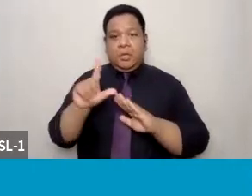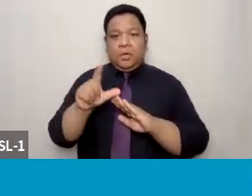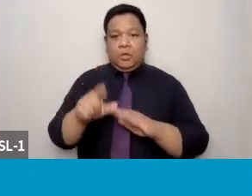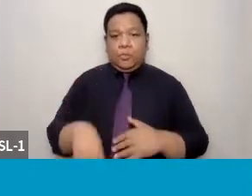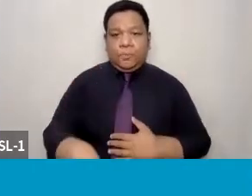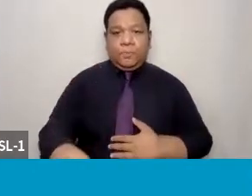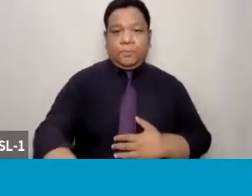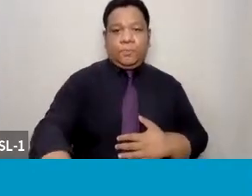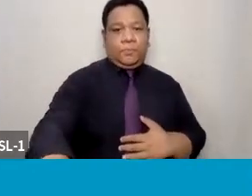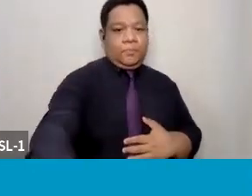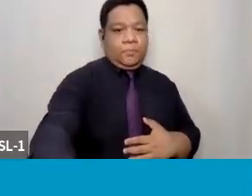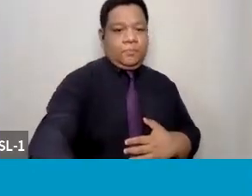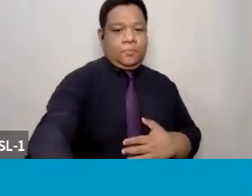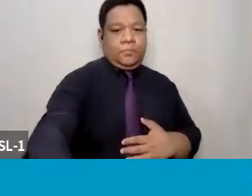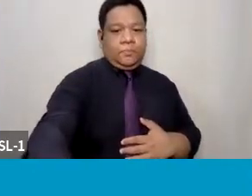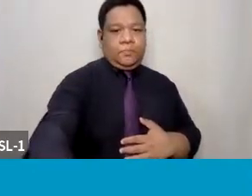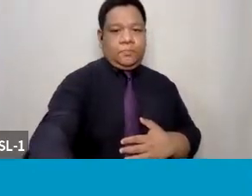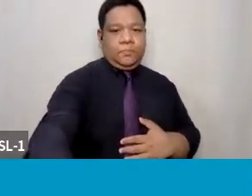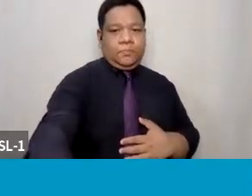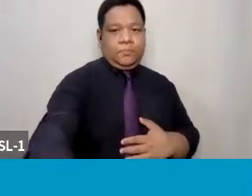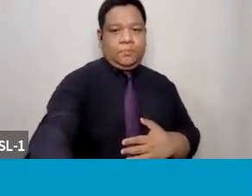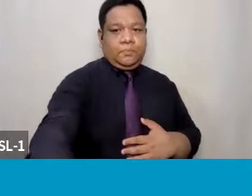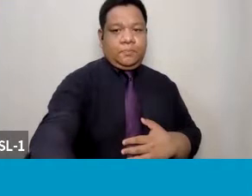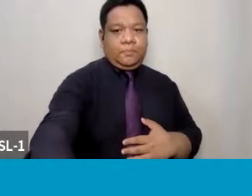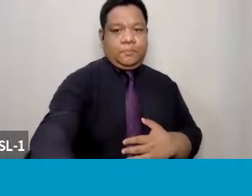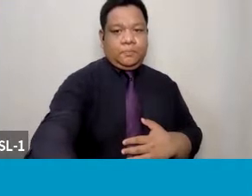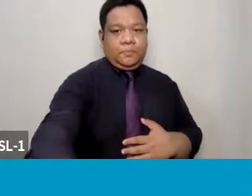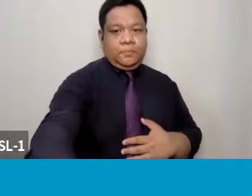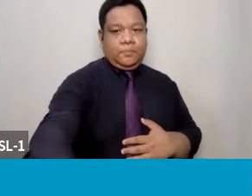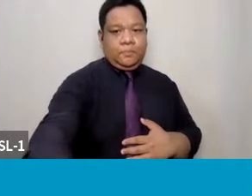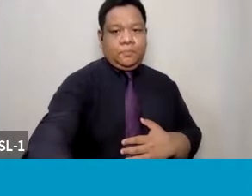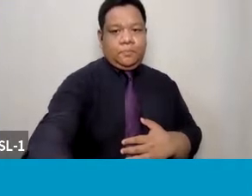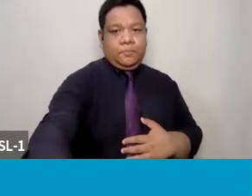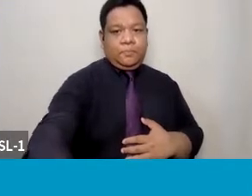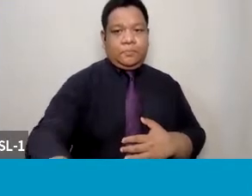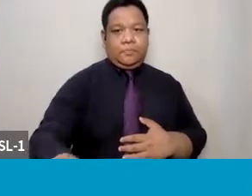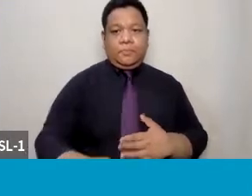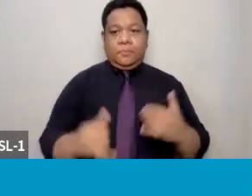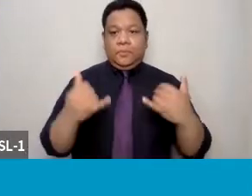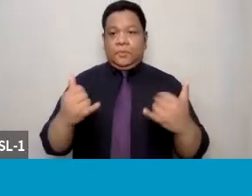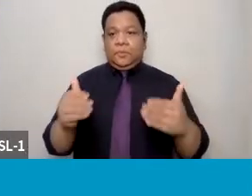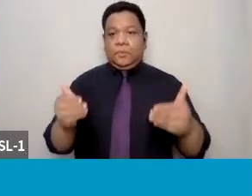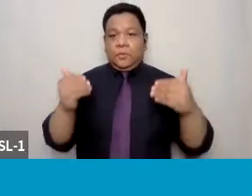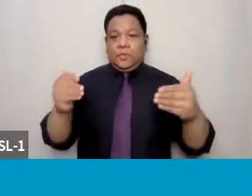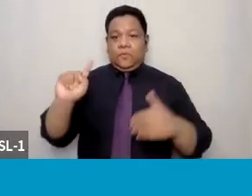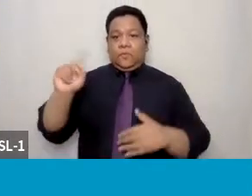Okay. Let's proceed to our first speaker for today.